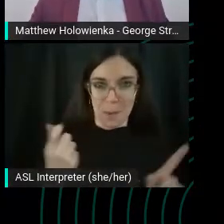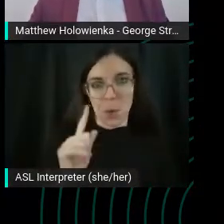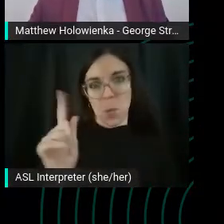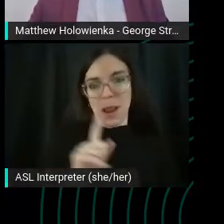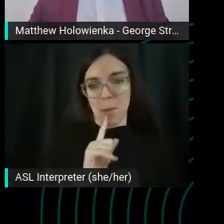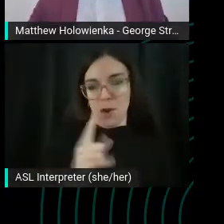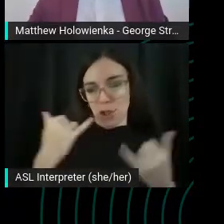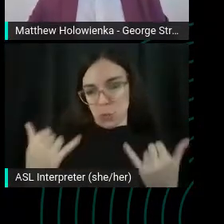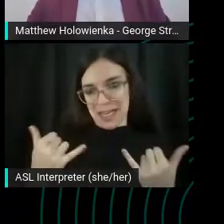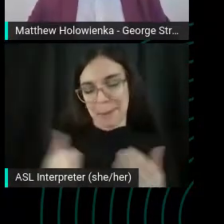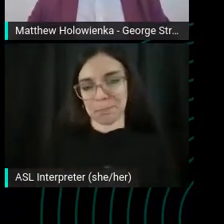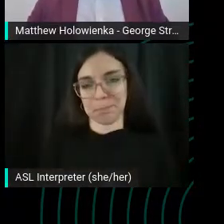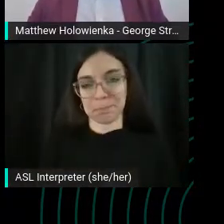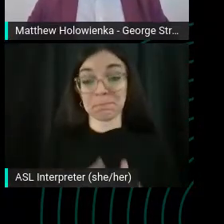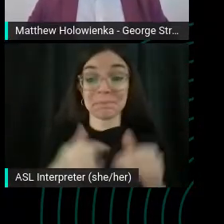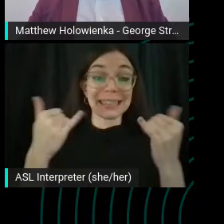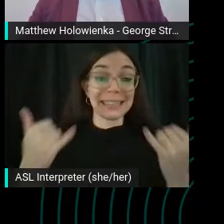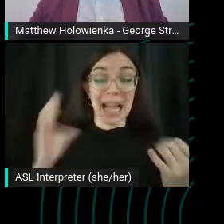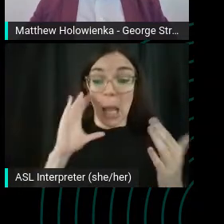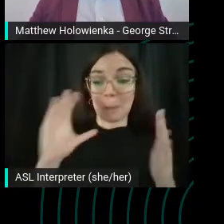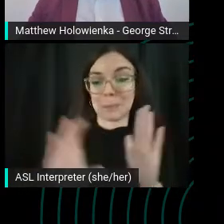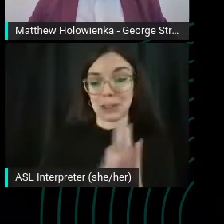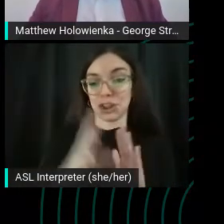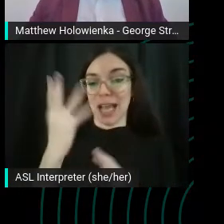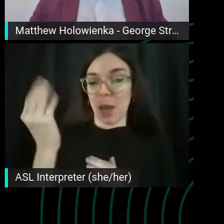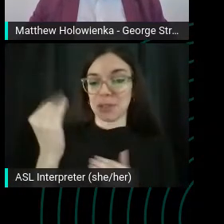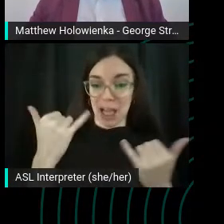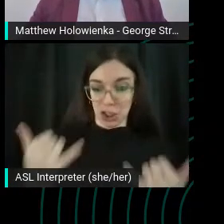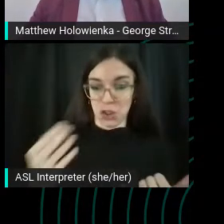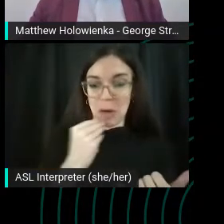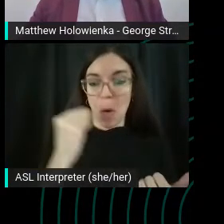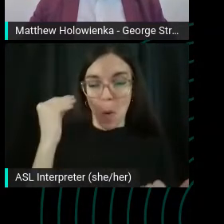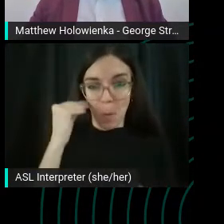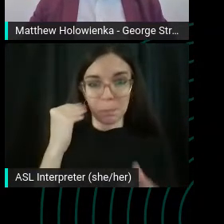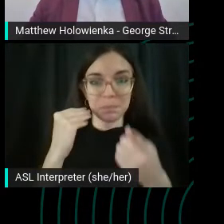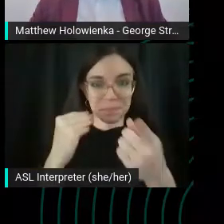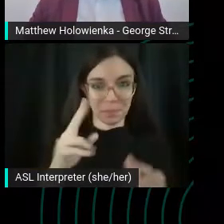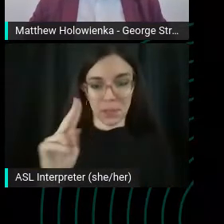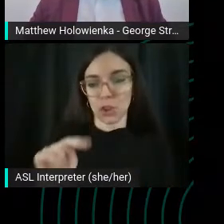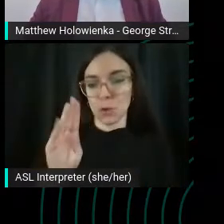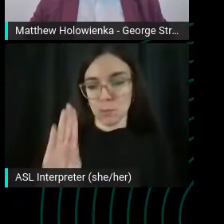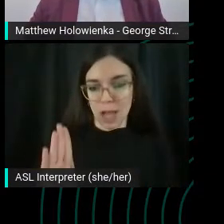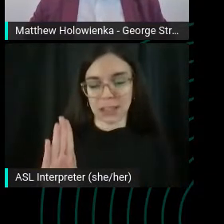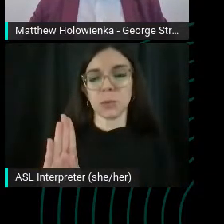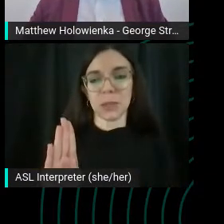So pictured now is the outside of our current home at the New Brunswick Performing Arts Center in downtown New Brunswick.